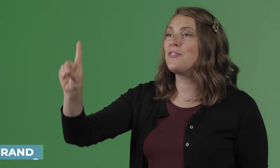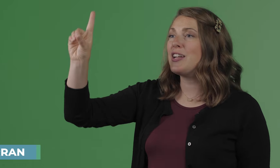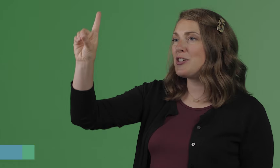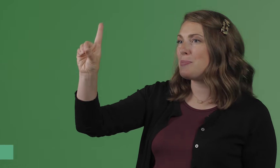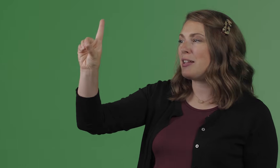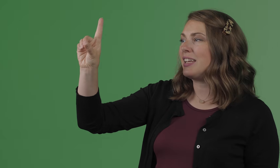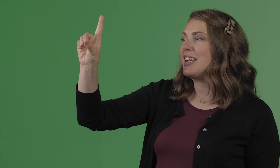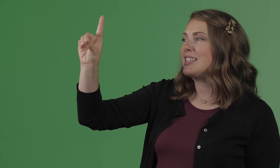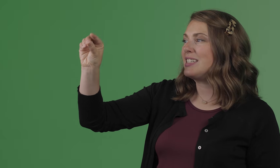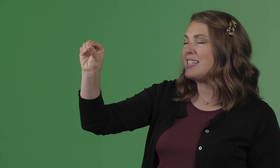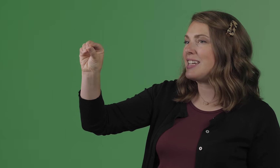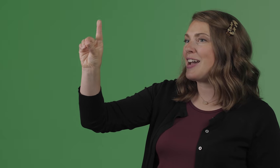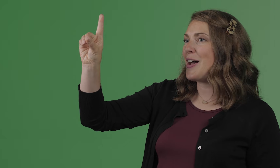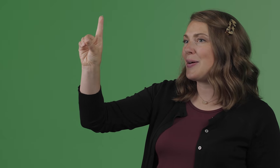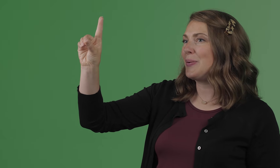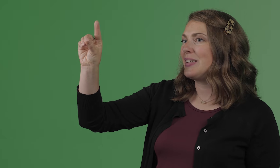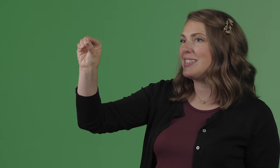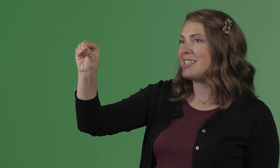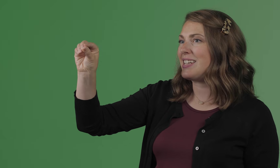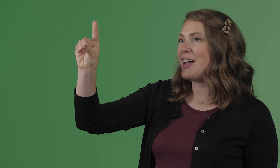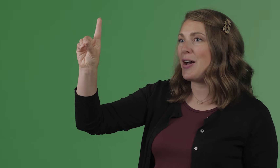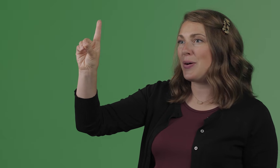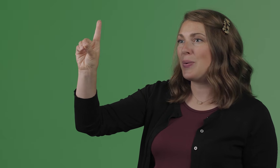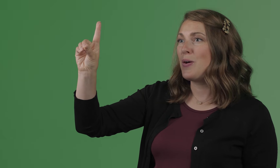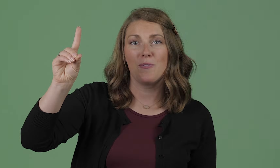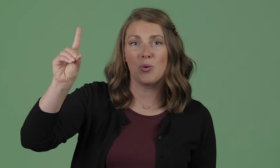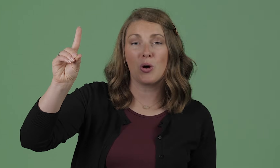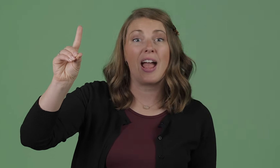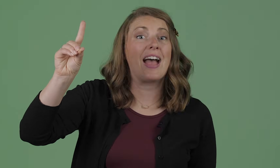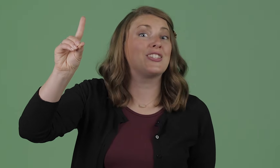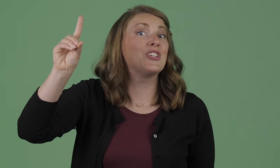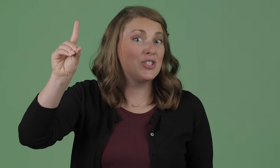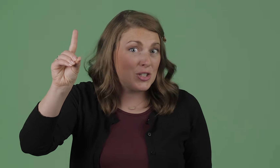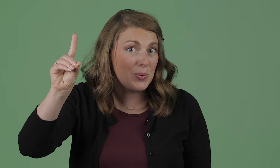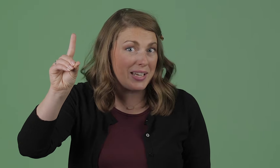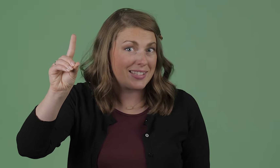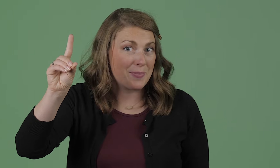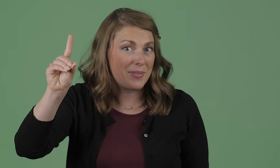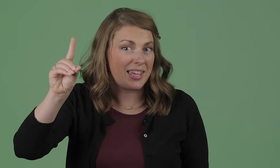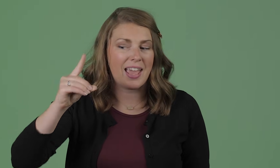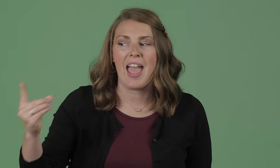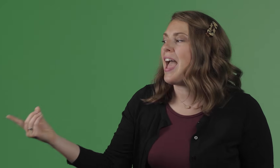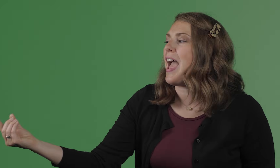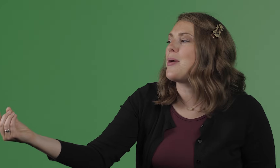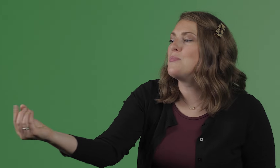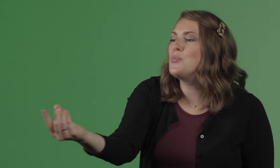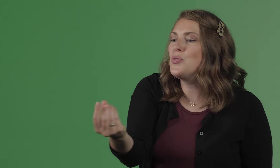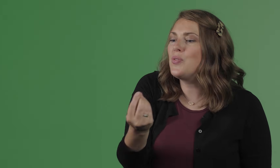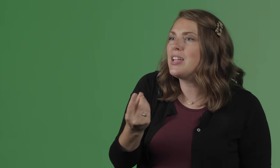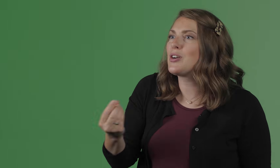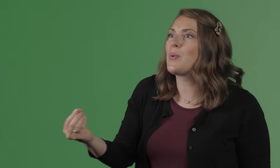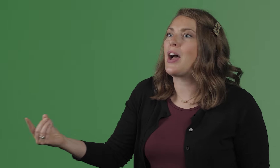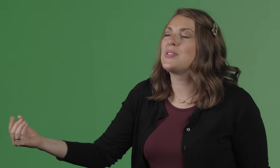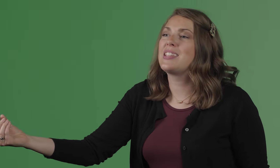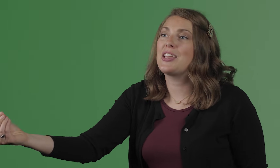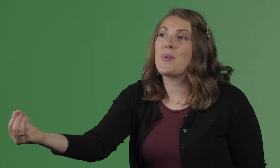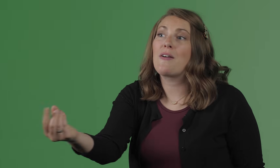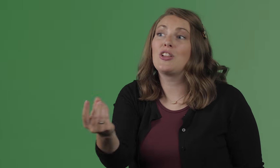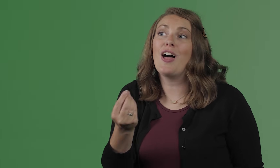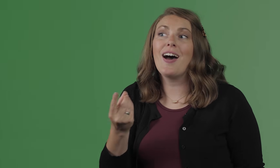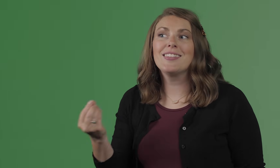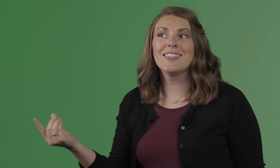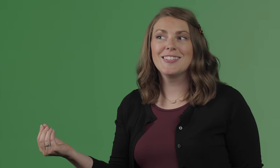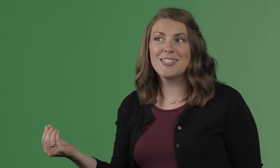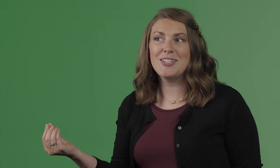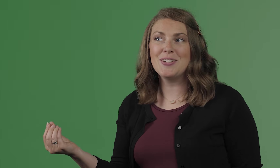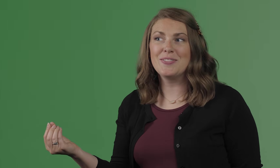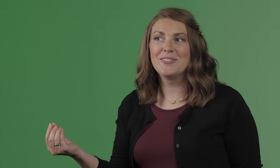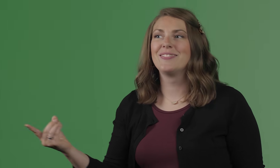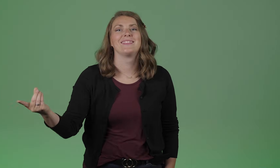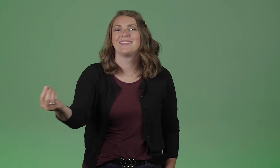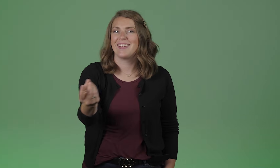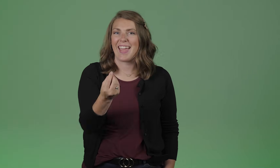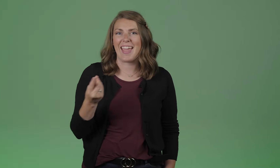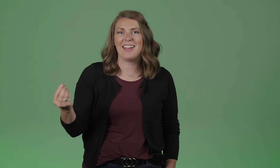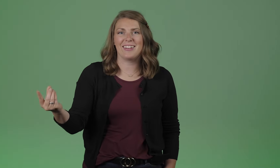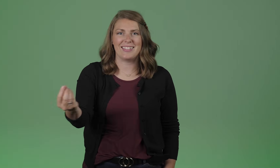finger spelling 'd-o d-o' or as doing something and moving it around that you have a lot to do 'errands.'